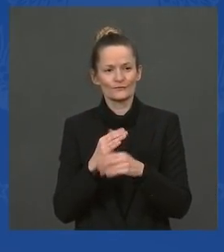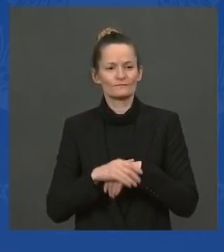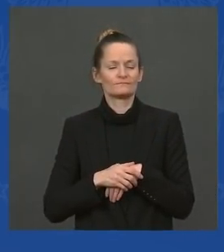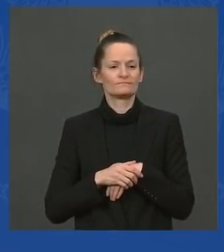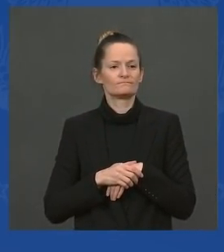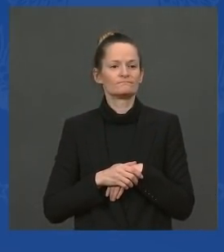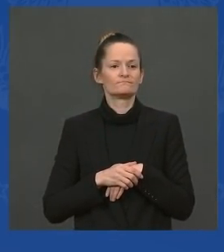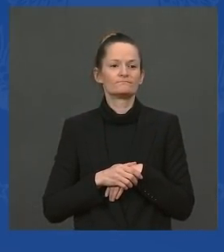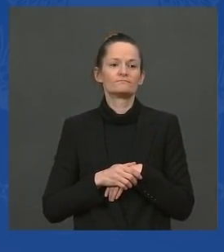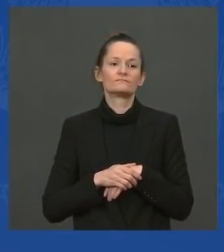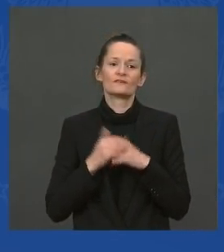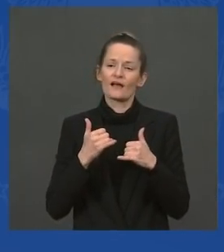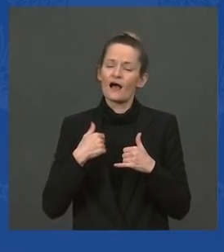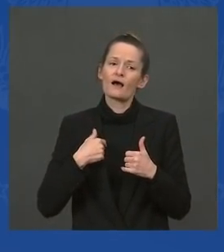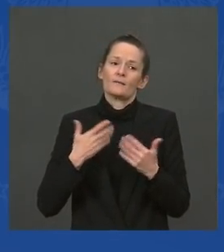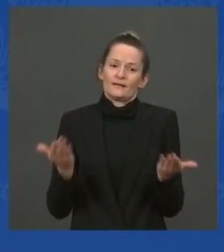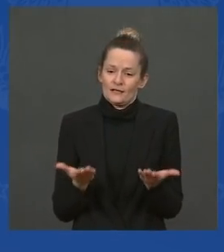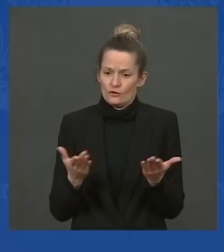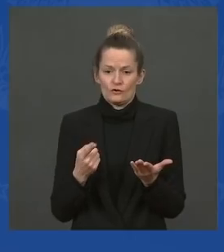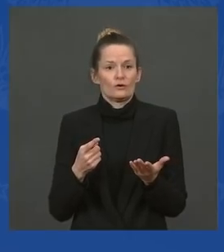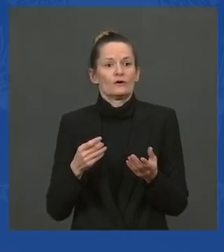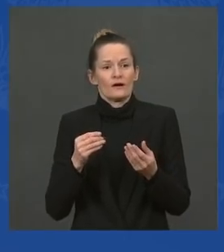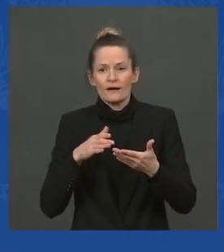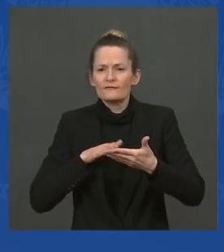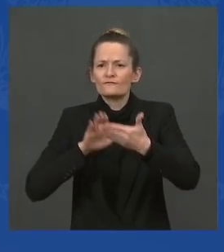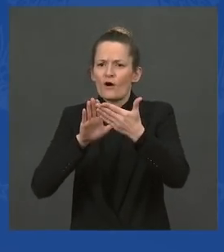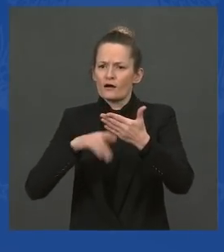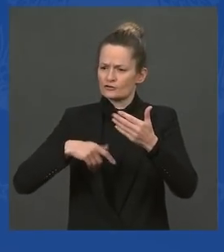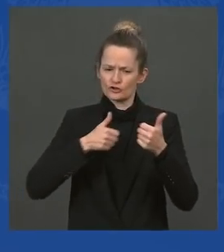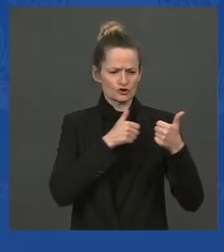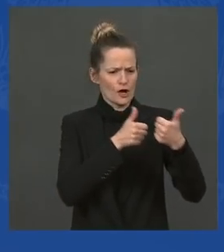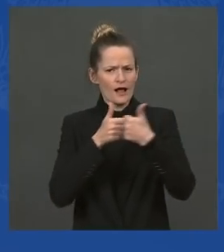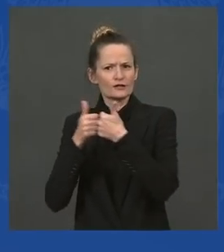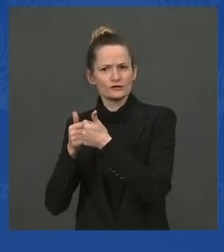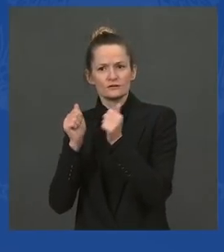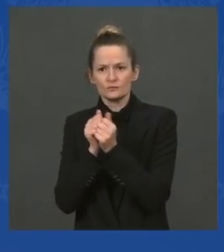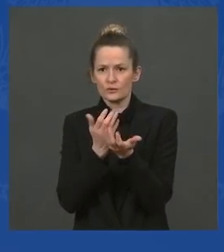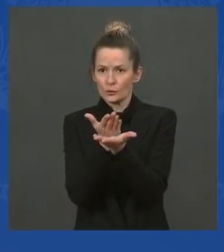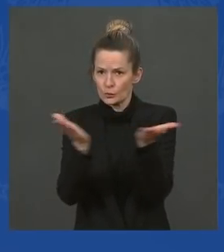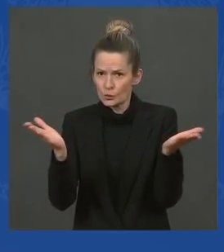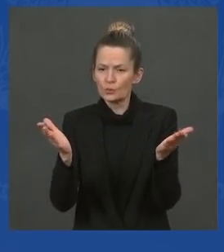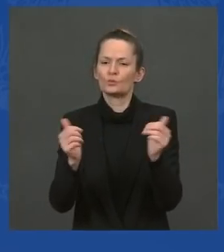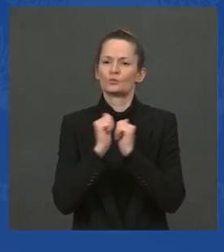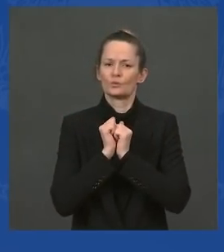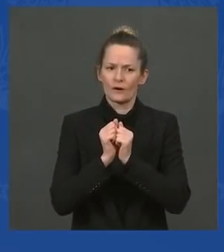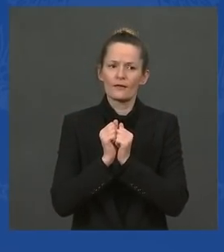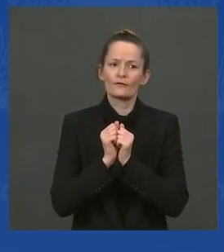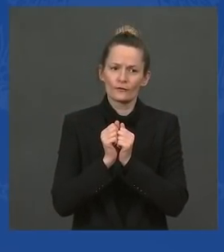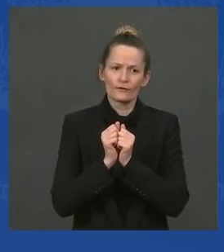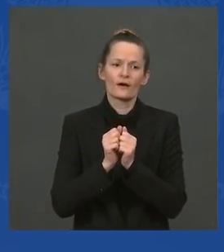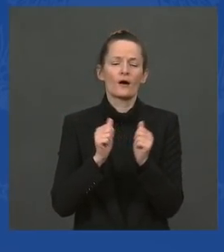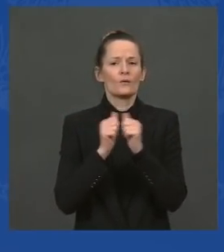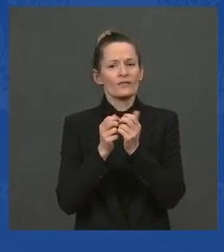and are going to face them honestly -- and that we'll keep building this economy around the hardworking folks who built this country.